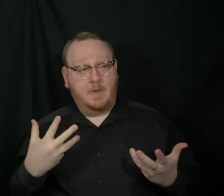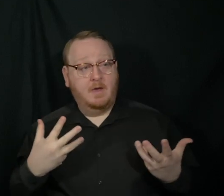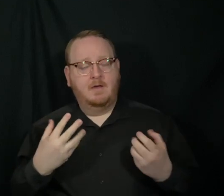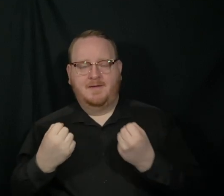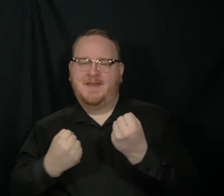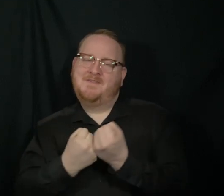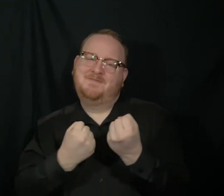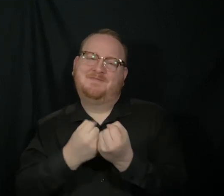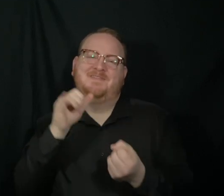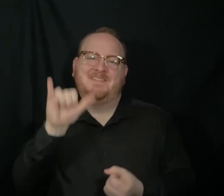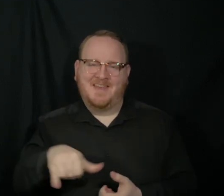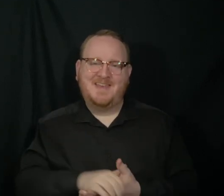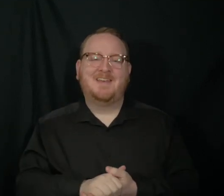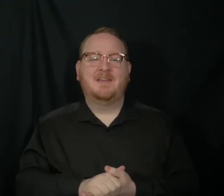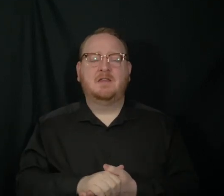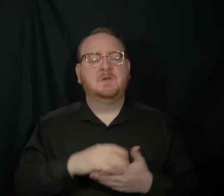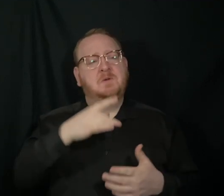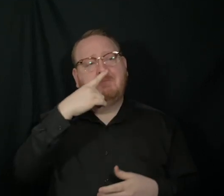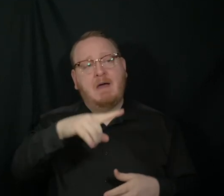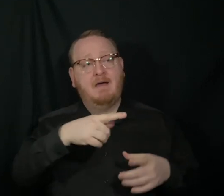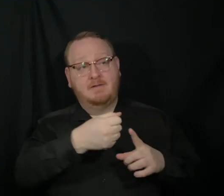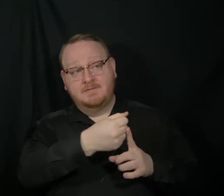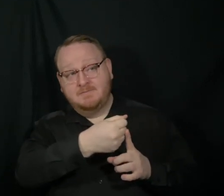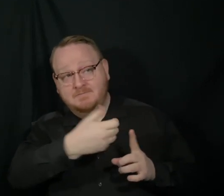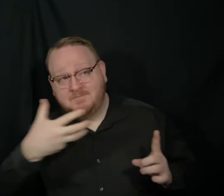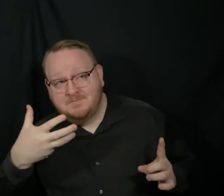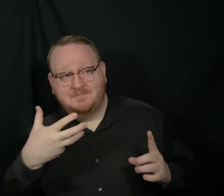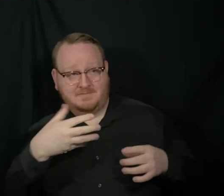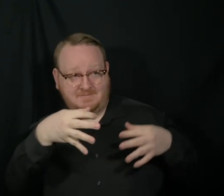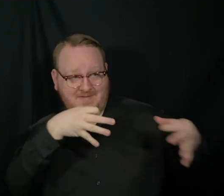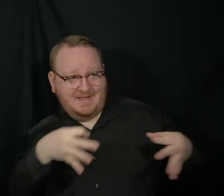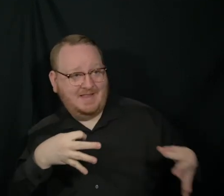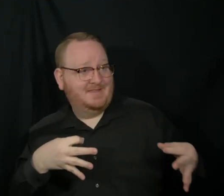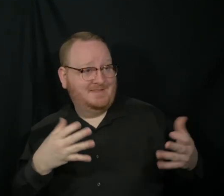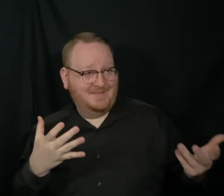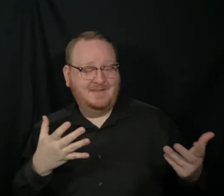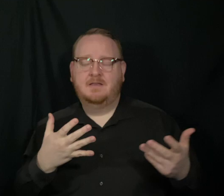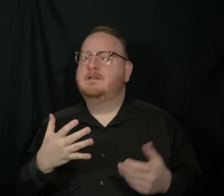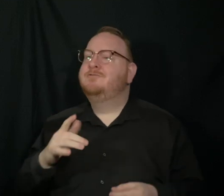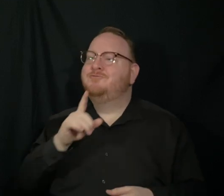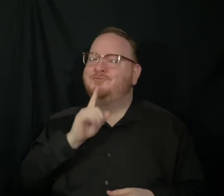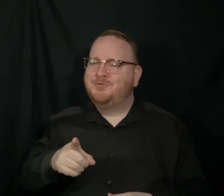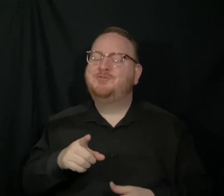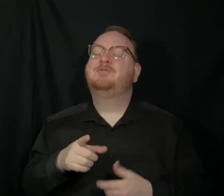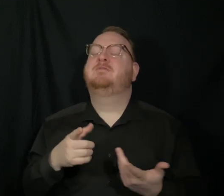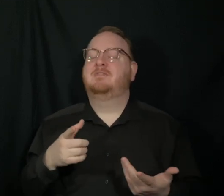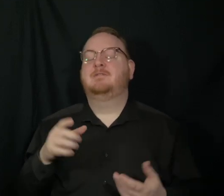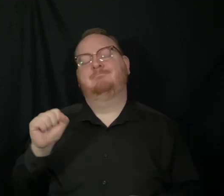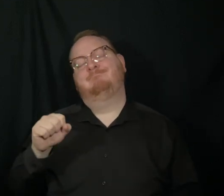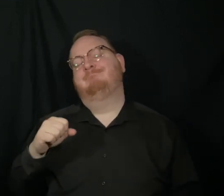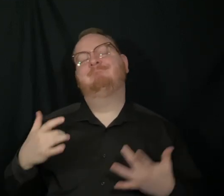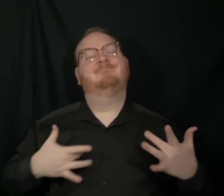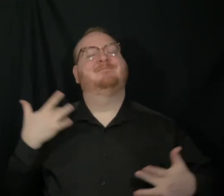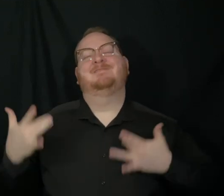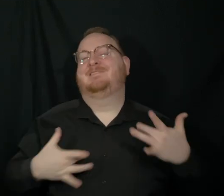tell us a little bit more about what we're doing here Janel Frost: today? Sure, yeah, I'm excited to be here as well.